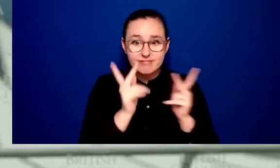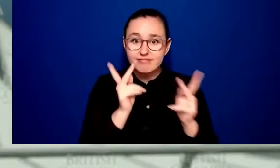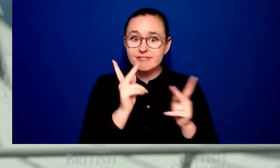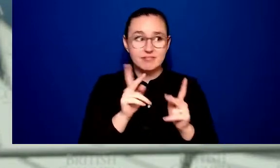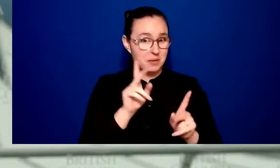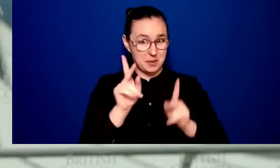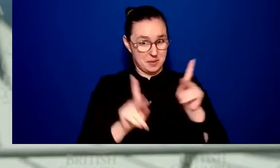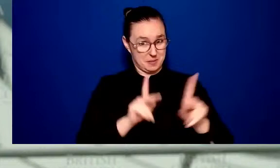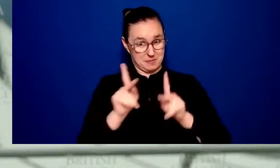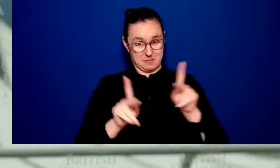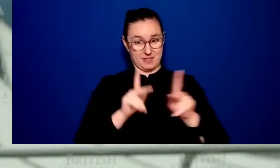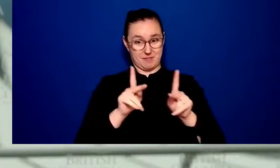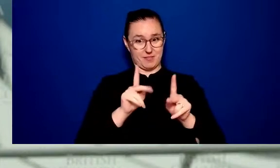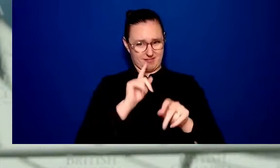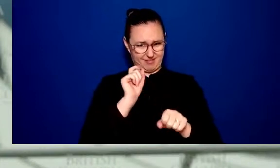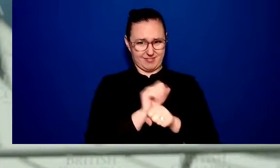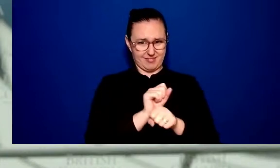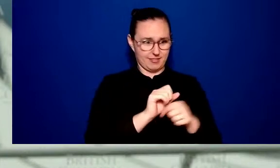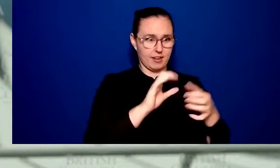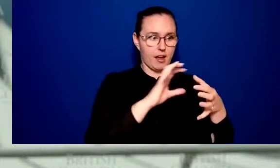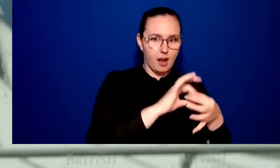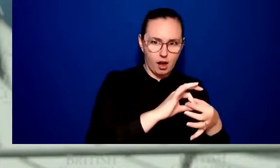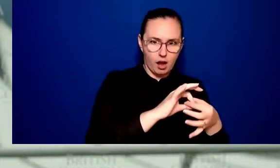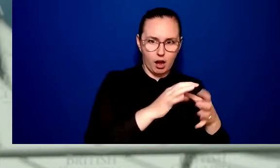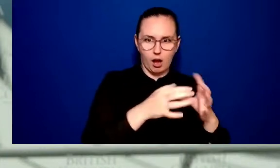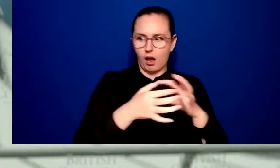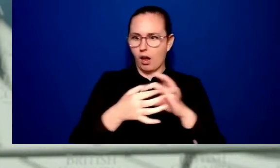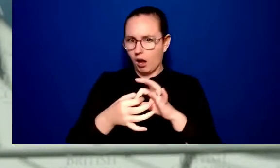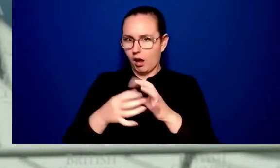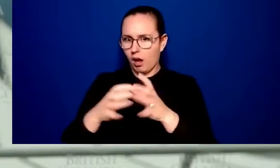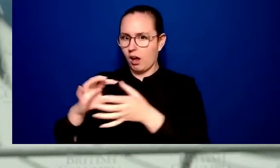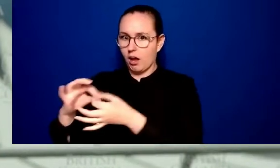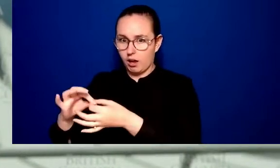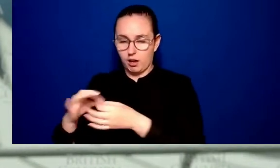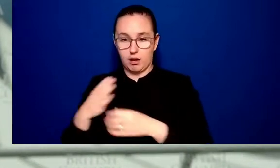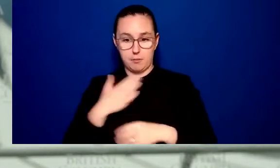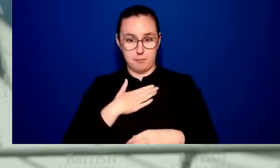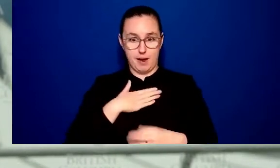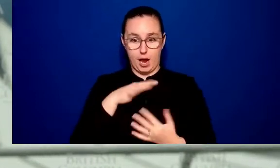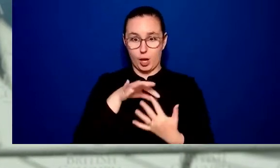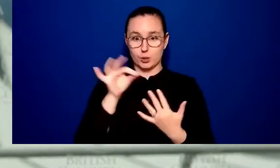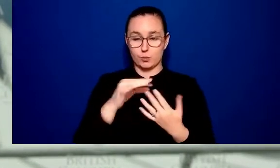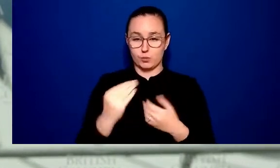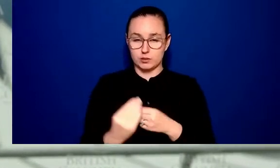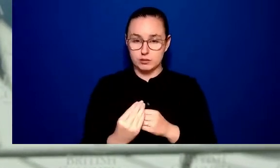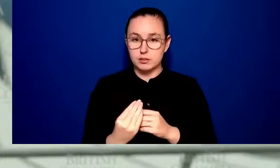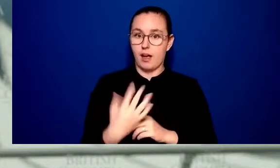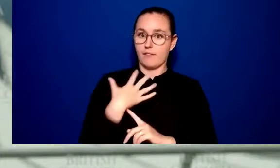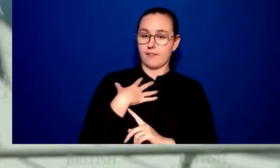only our own health and well being but it affects the health and well being of our communities, our families and